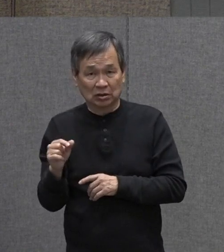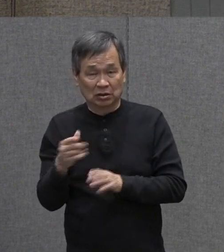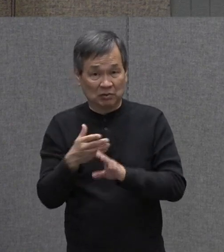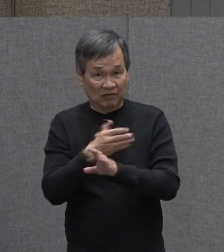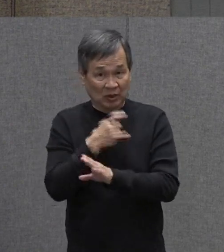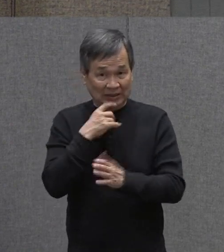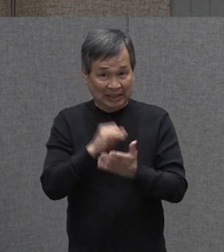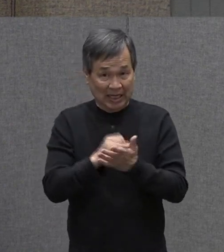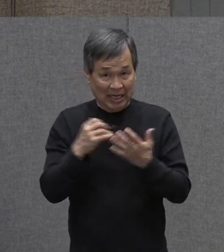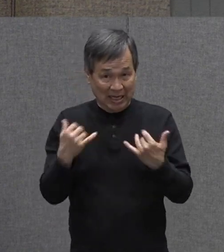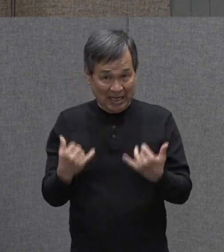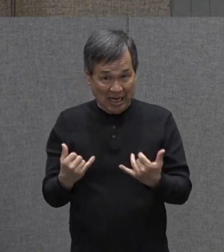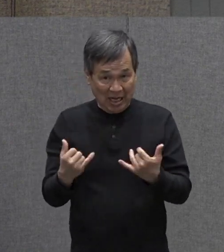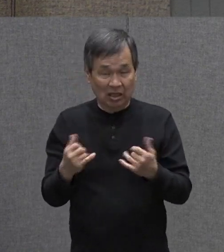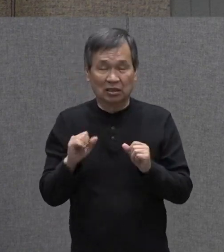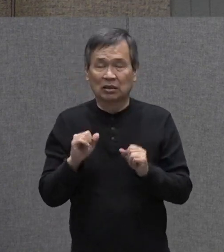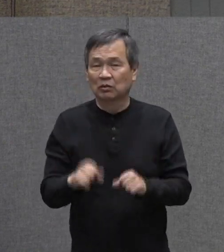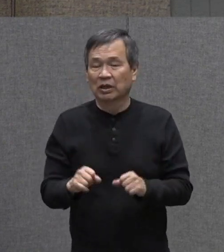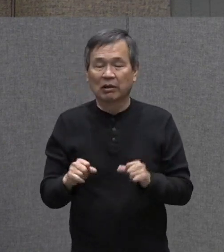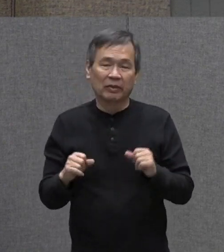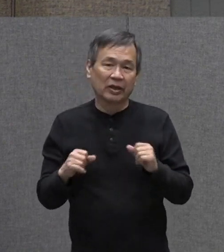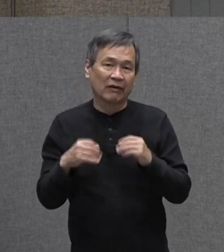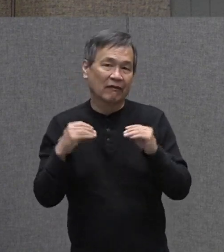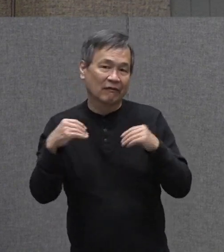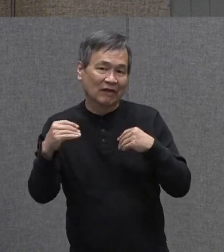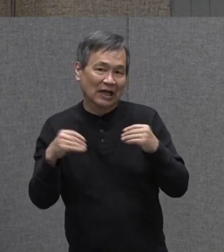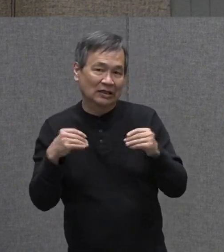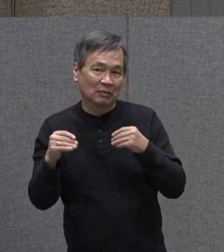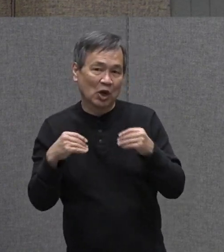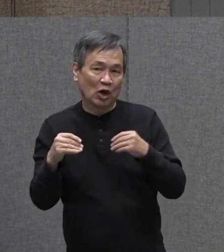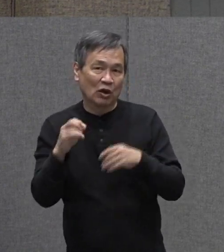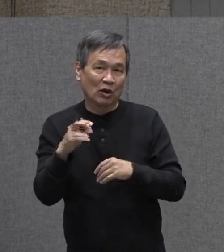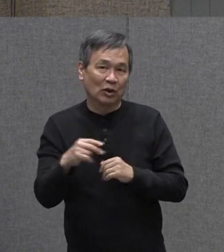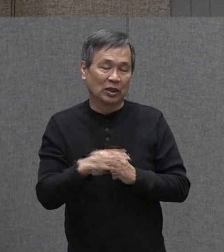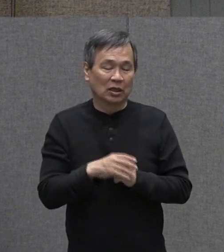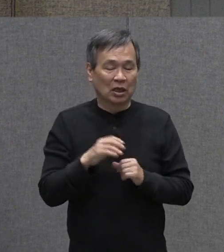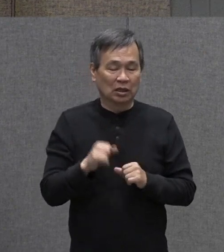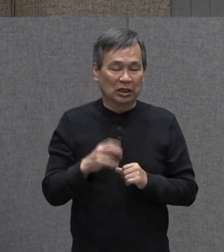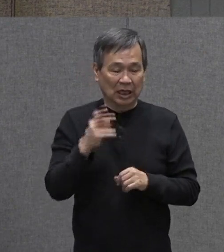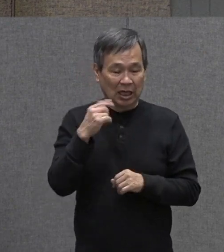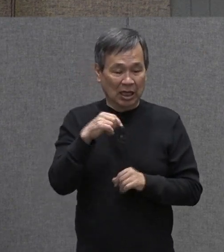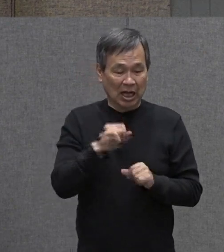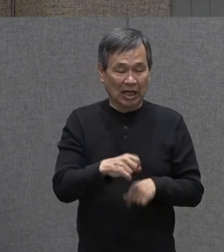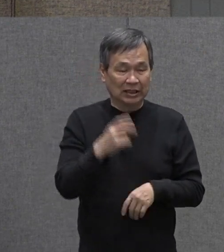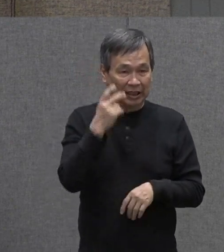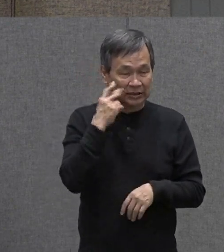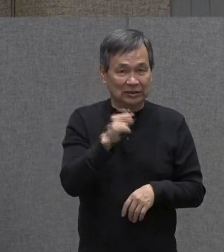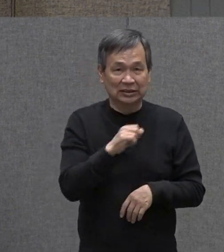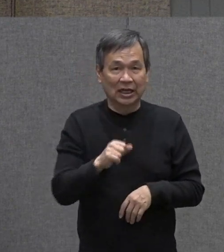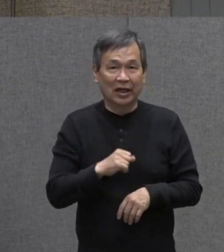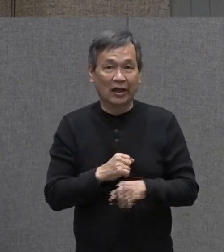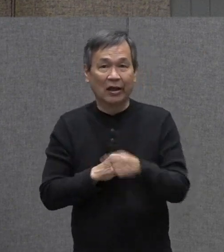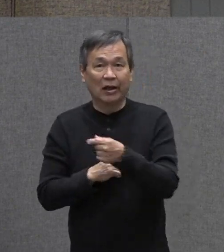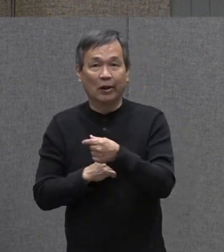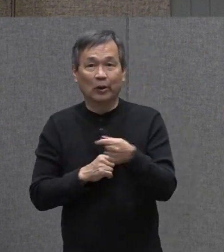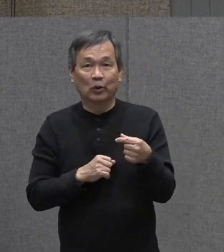Now I'm going to be flexible. I can see a green pear.